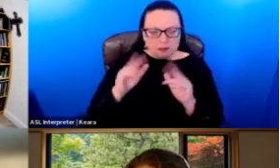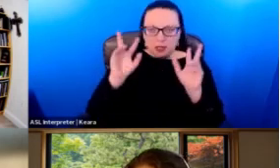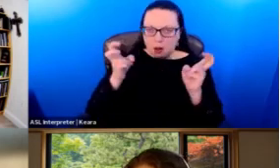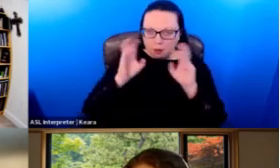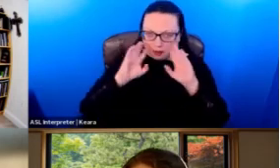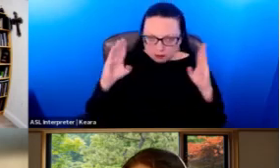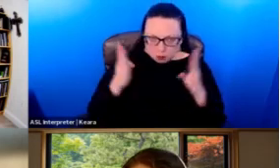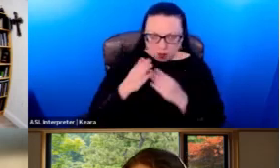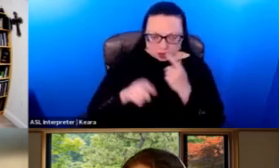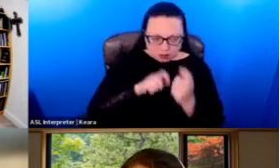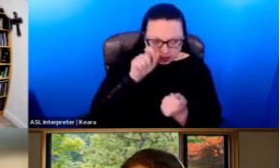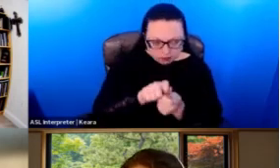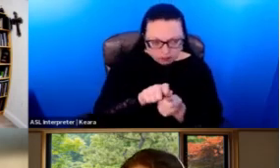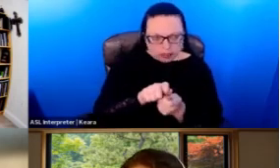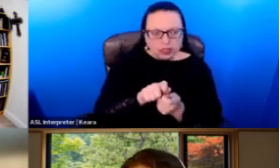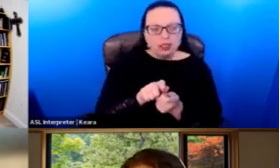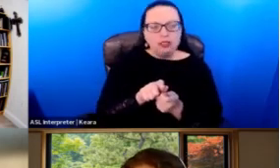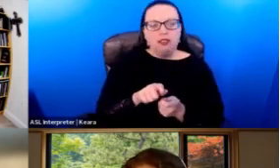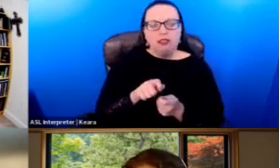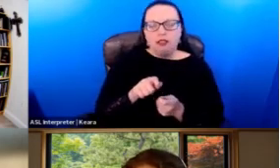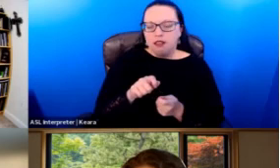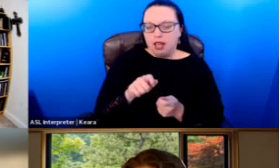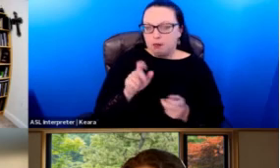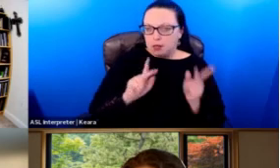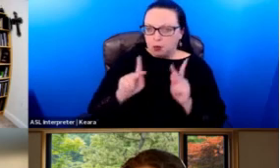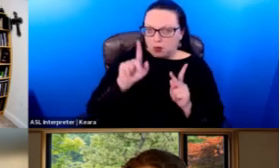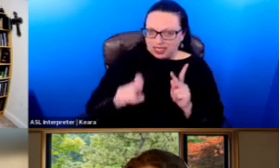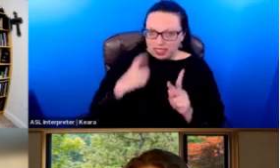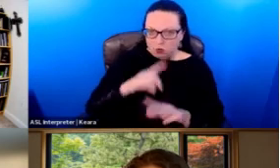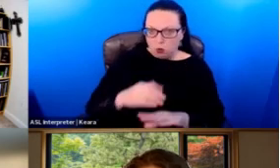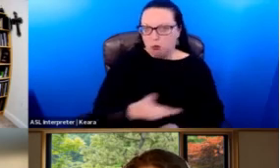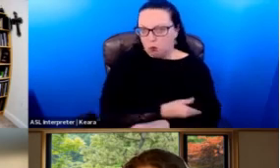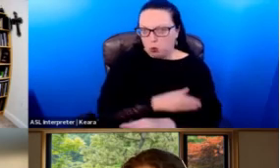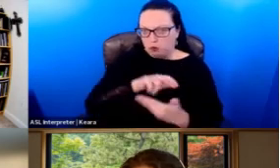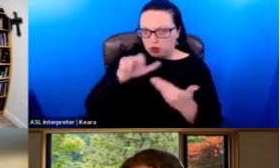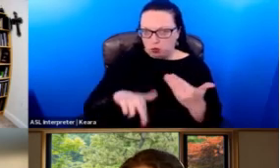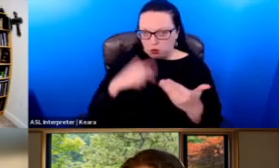grantees need to help increase outcomes for people with disabilities. It's high impact.